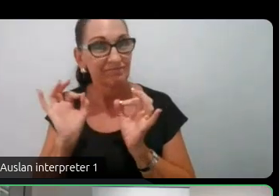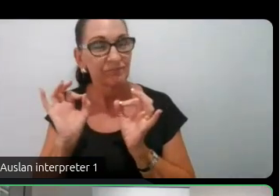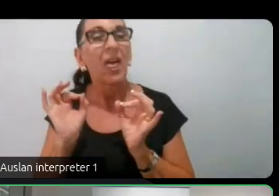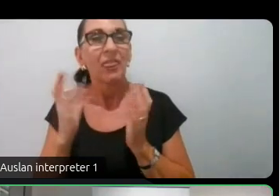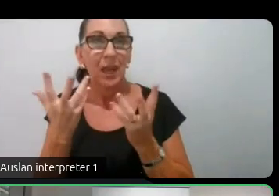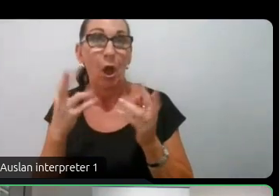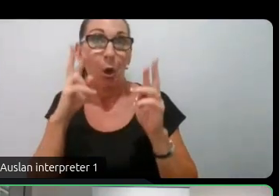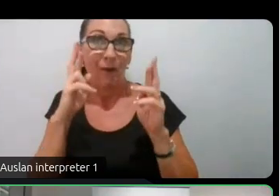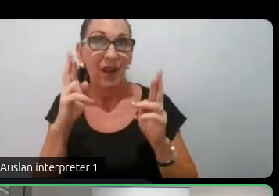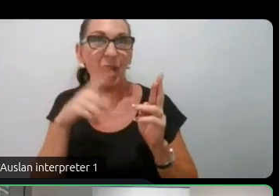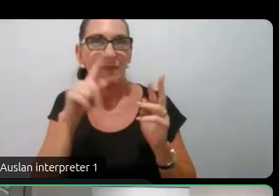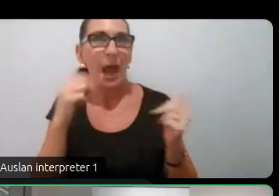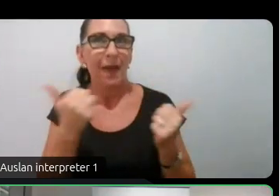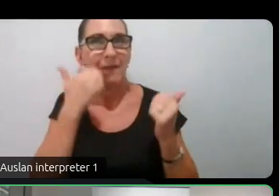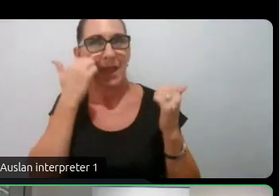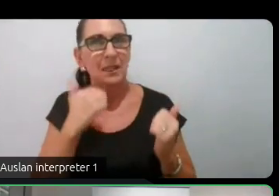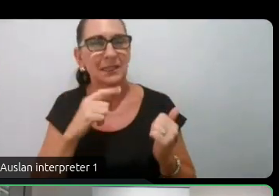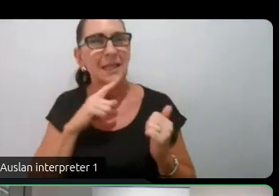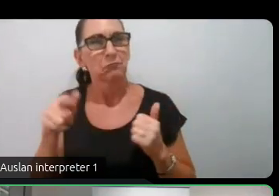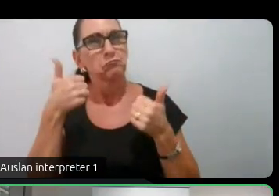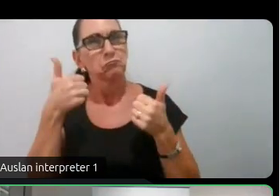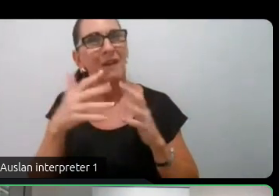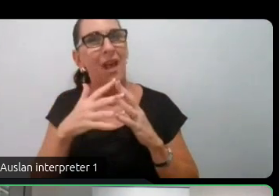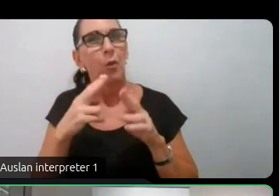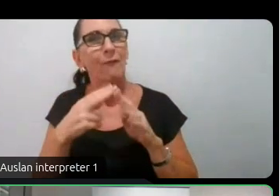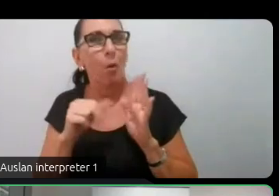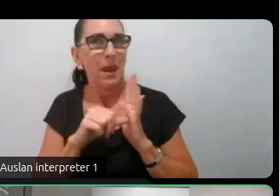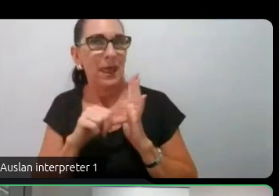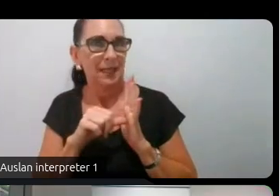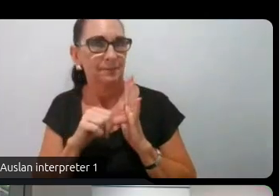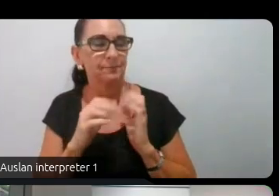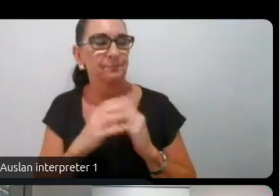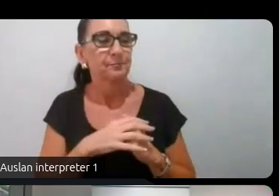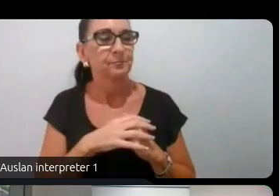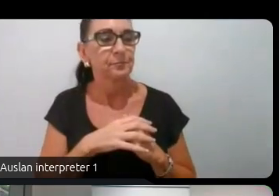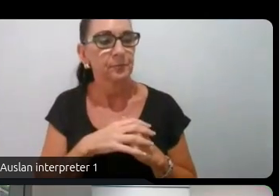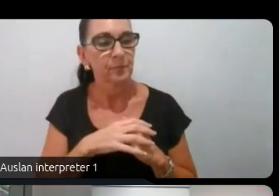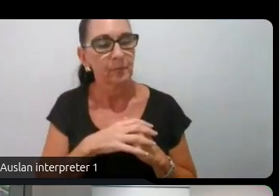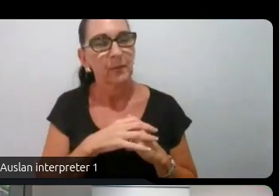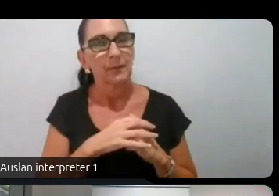got enough evidence to say it's value for money um the other part I'll say is uh in terms of like